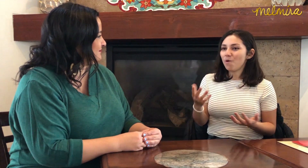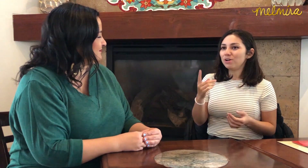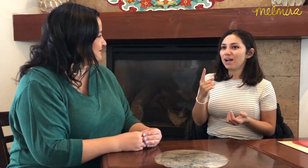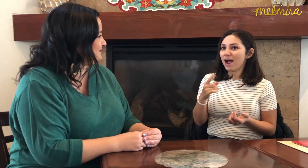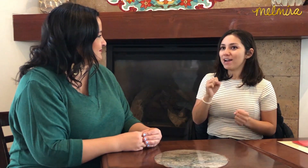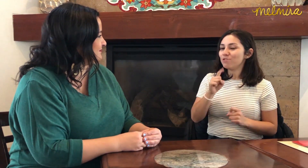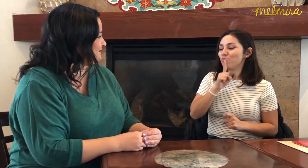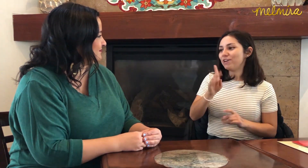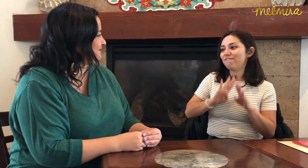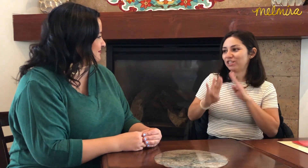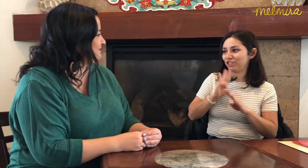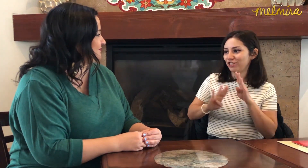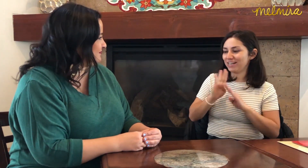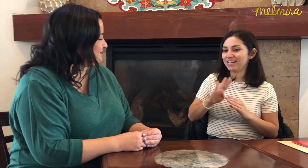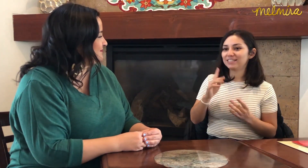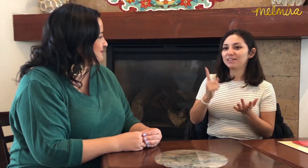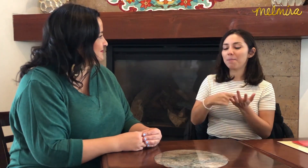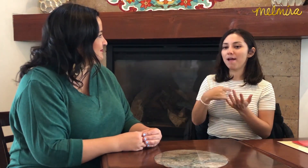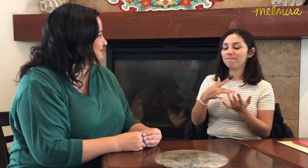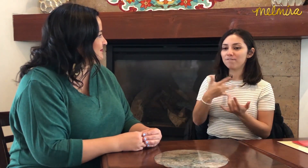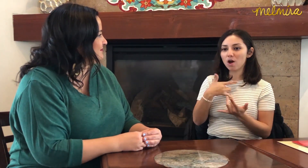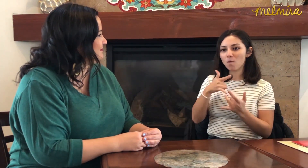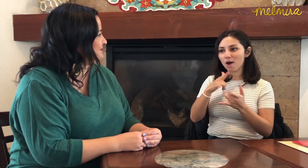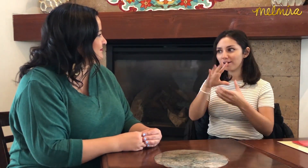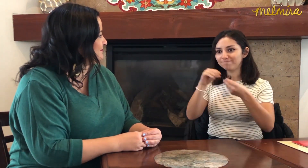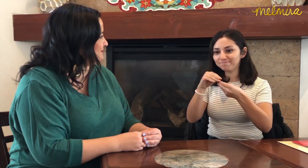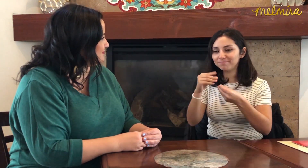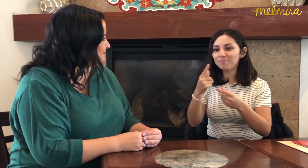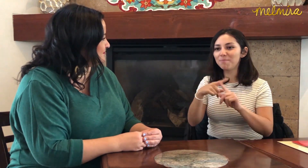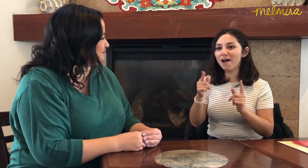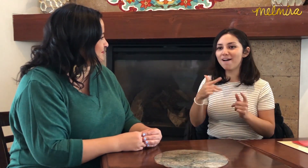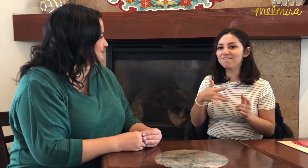So yeah, it's frustrating, sometimes I want to talk back,